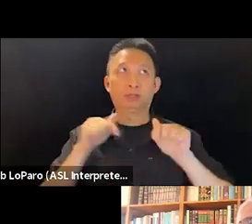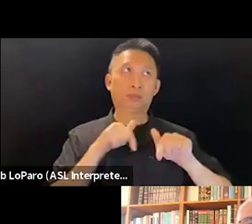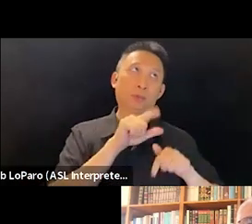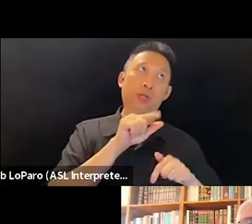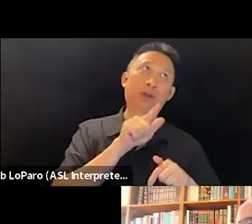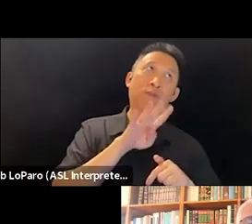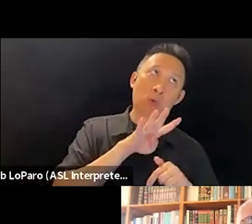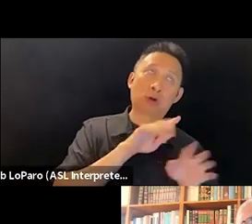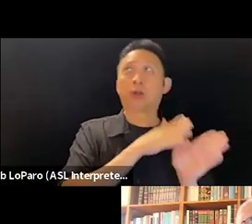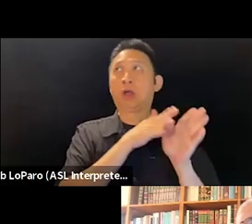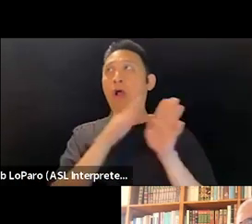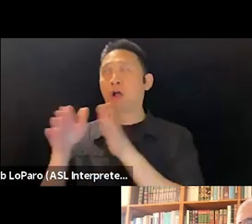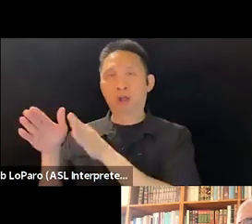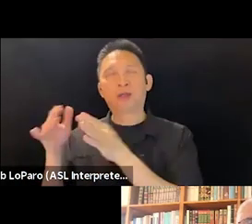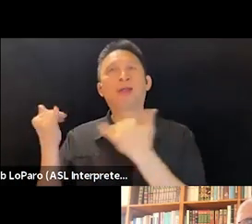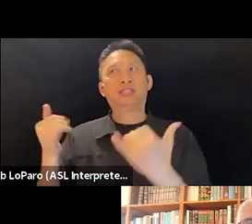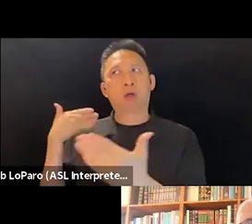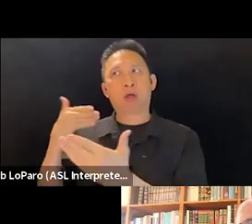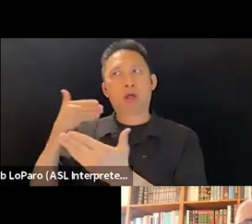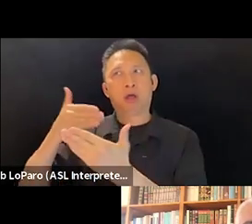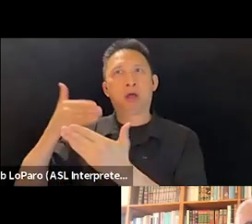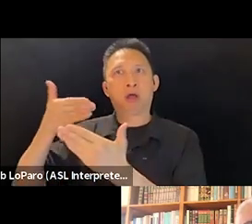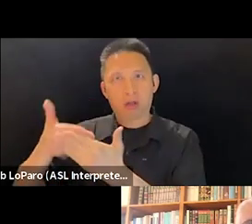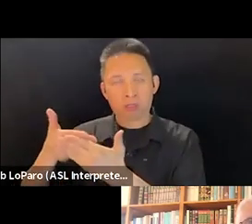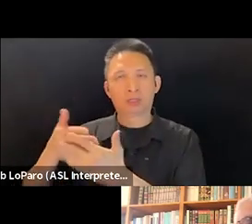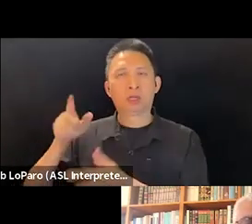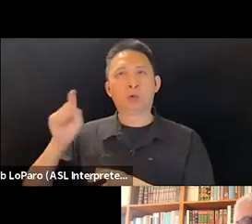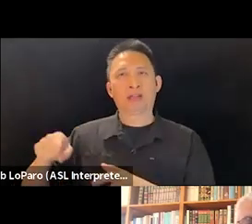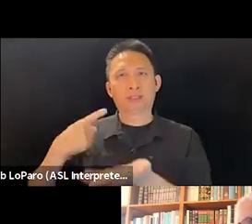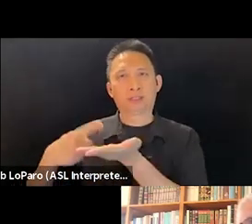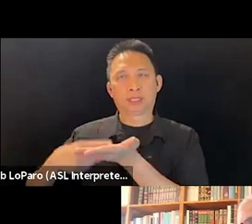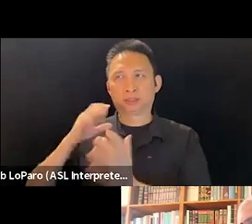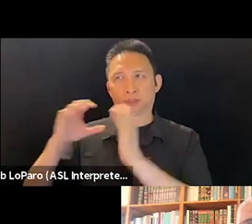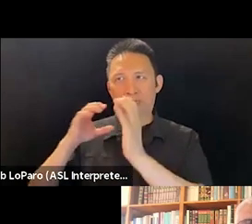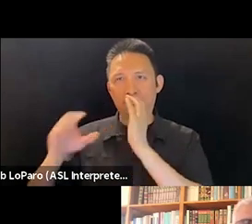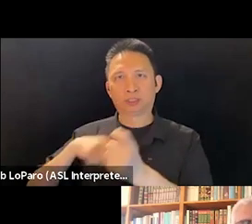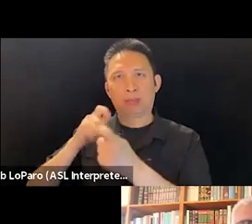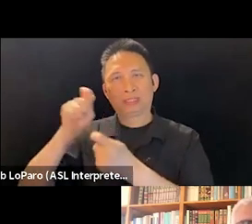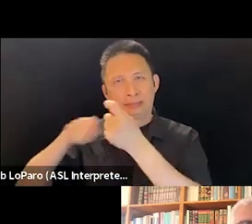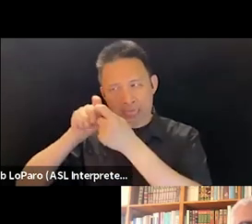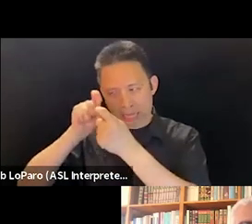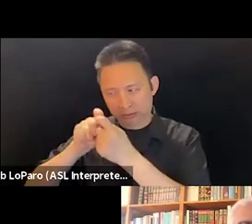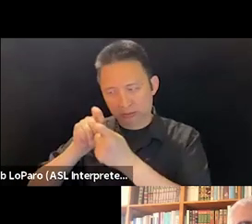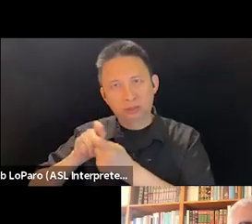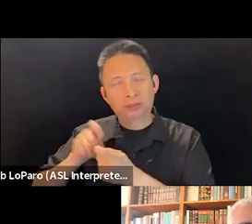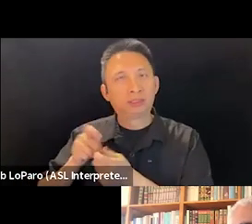So when it comes to now to the communication like details. We don't see to be honest with you a lot